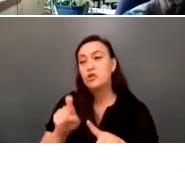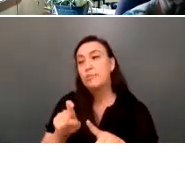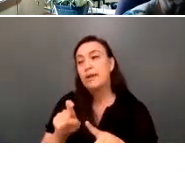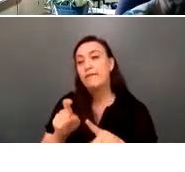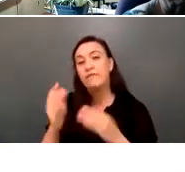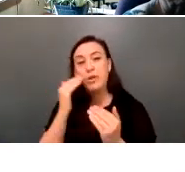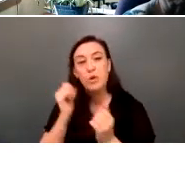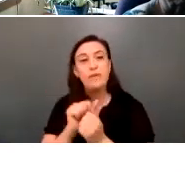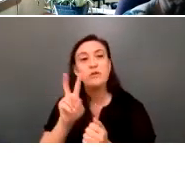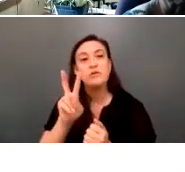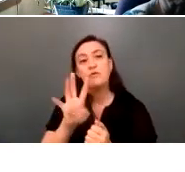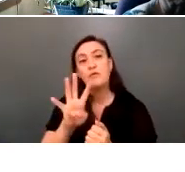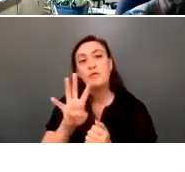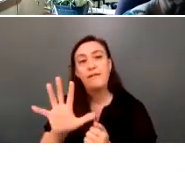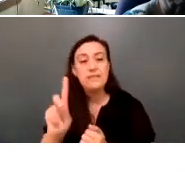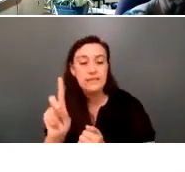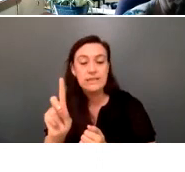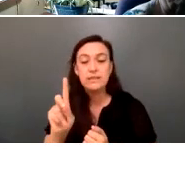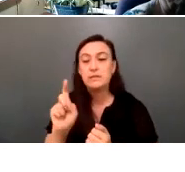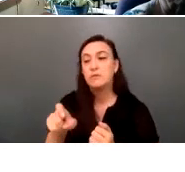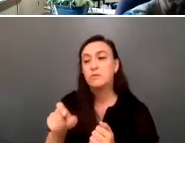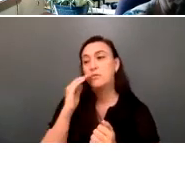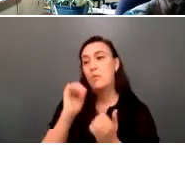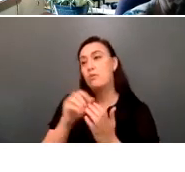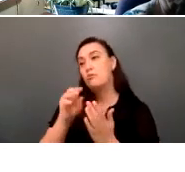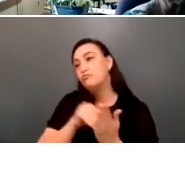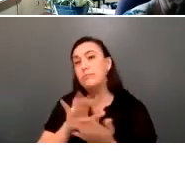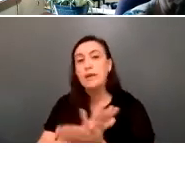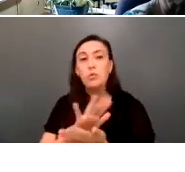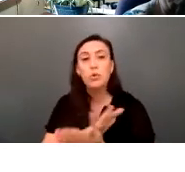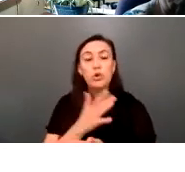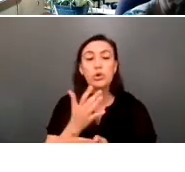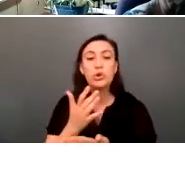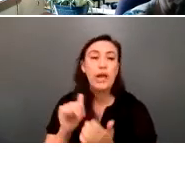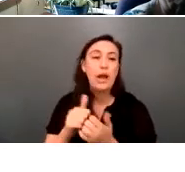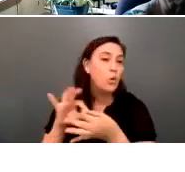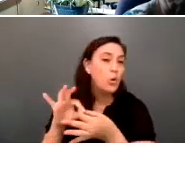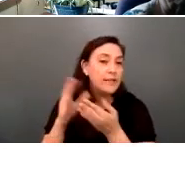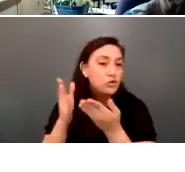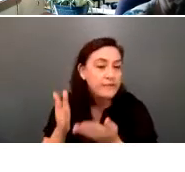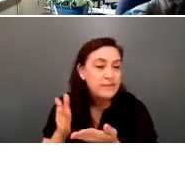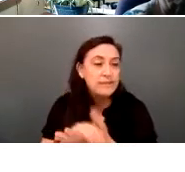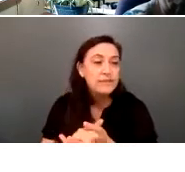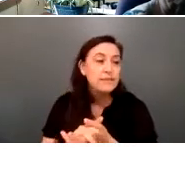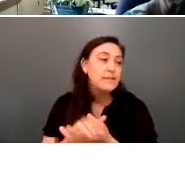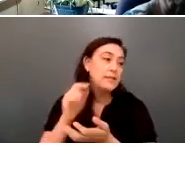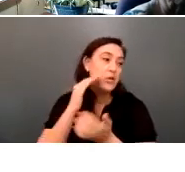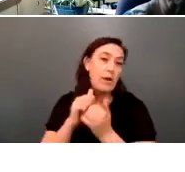They need to. Know how to complete paperwork. They need to know how to coordinate services. They need to know how to communicate